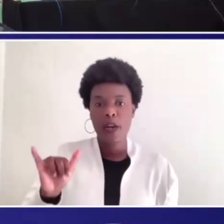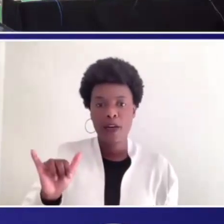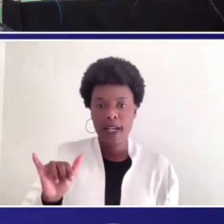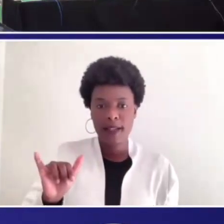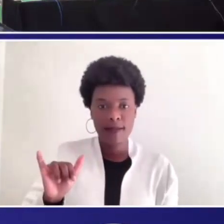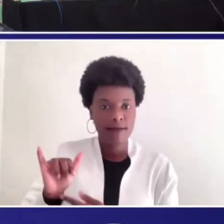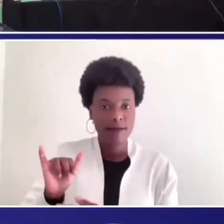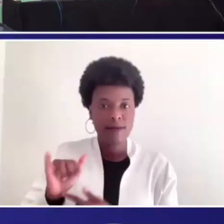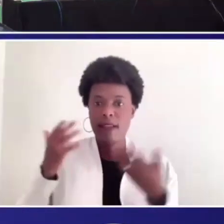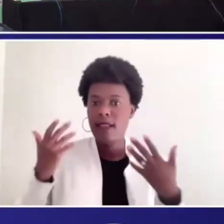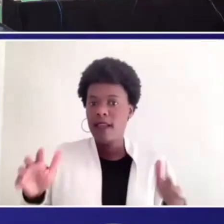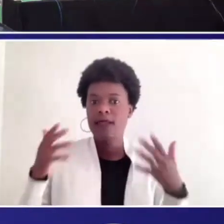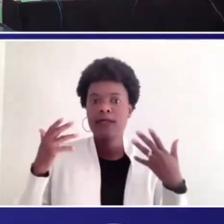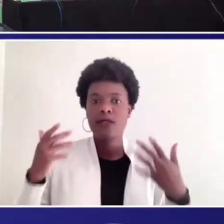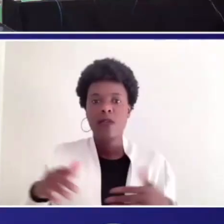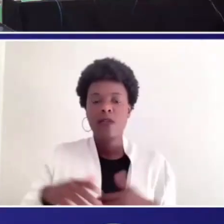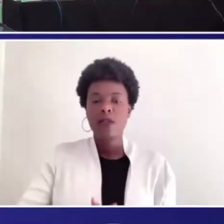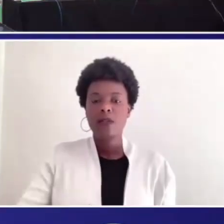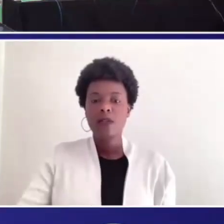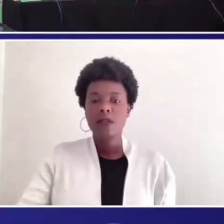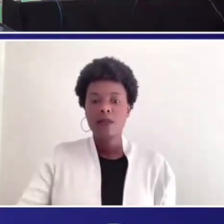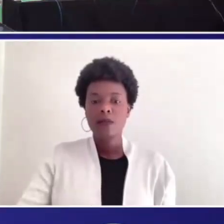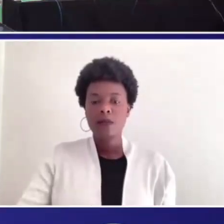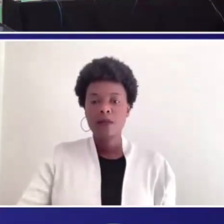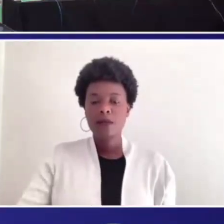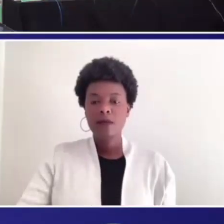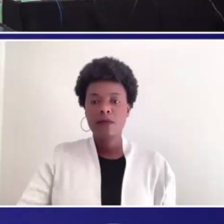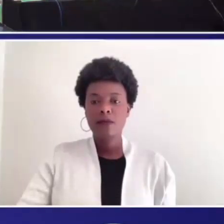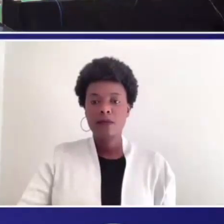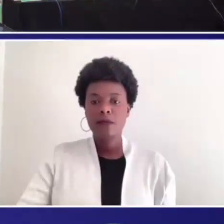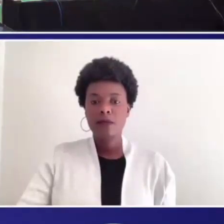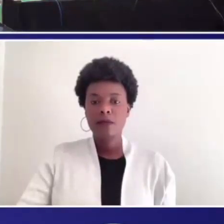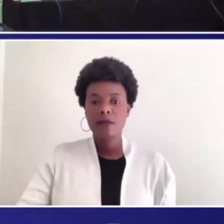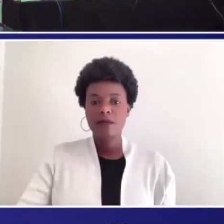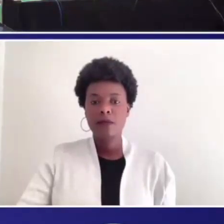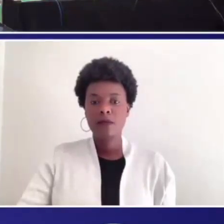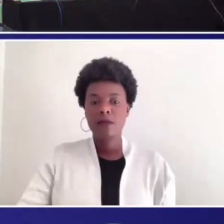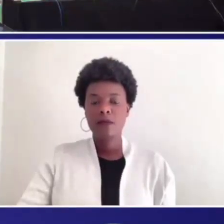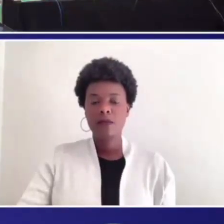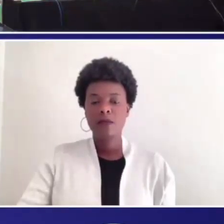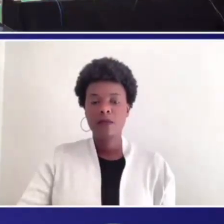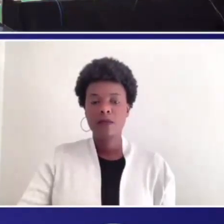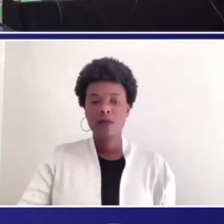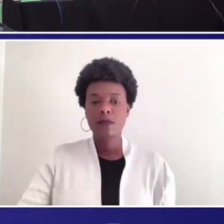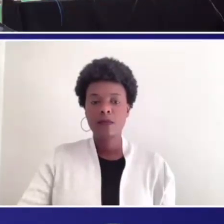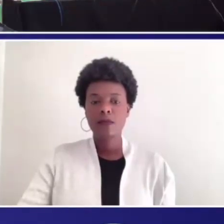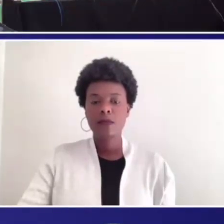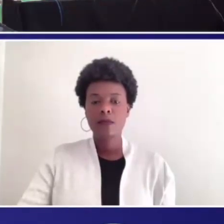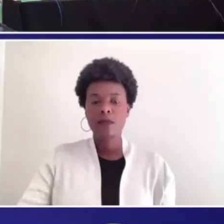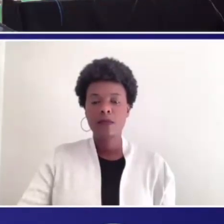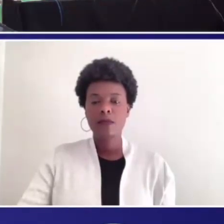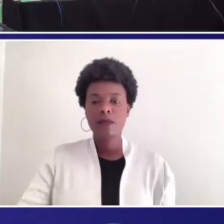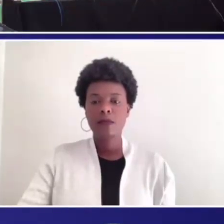so you would not get -- because you are not making the payment --